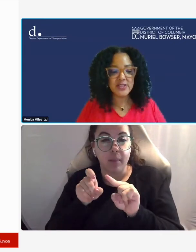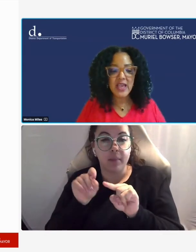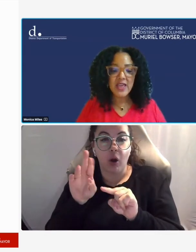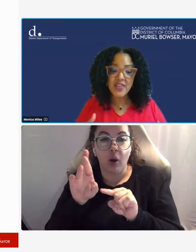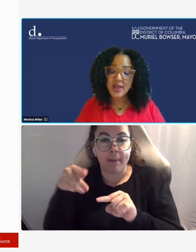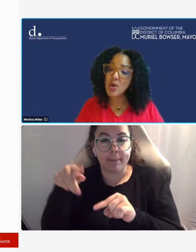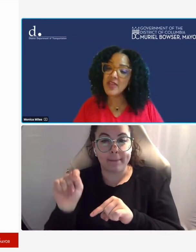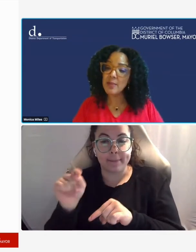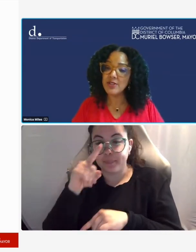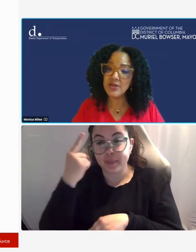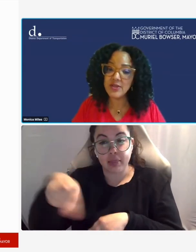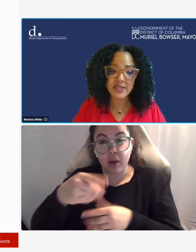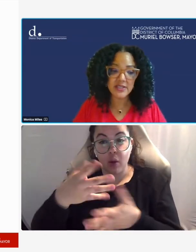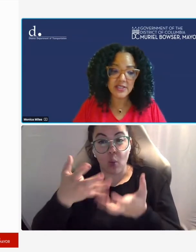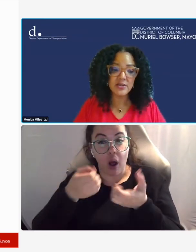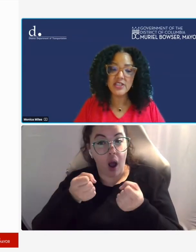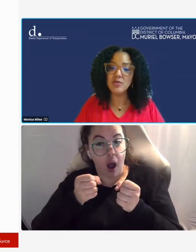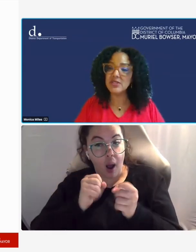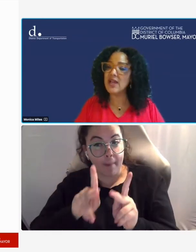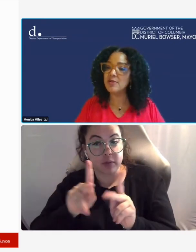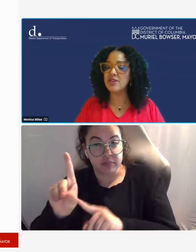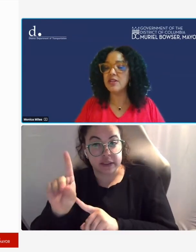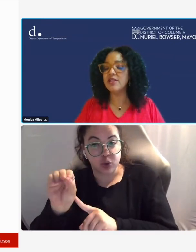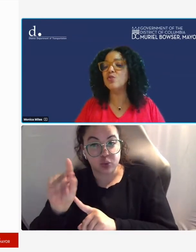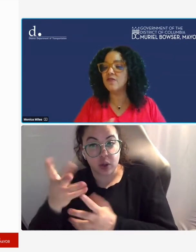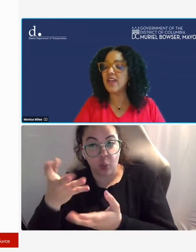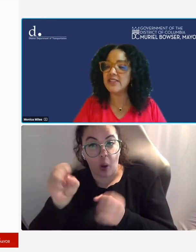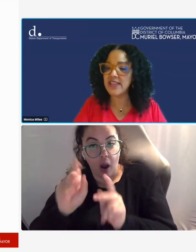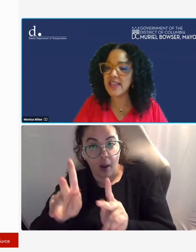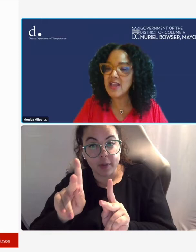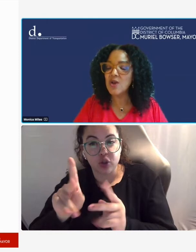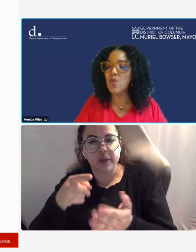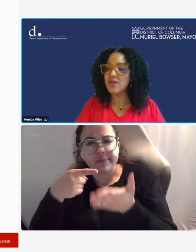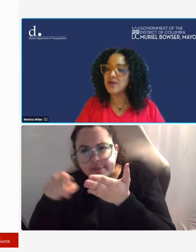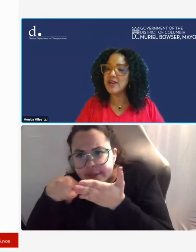they want the opportunity the dot wants the opportunity to investigate whether or not you're